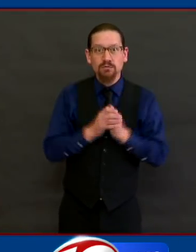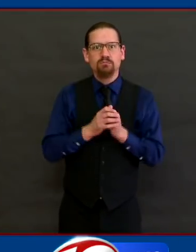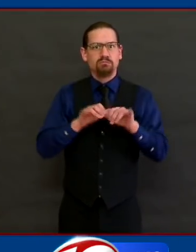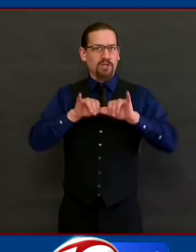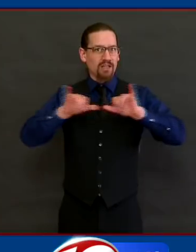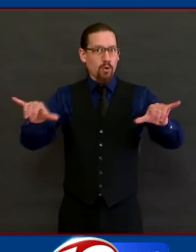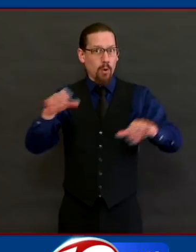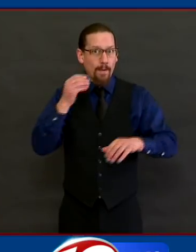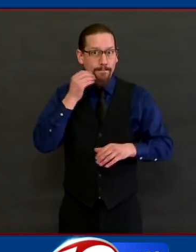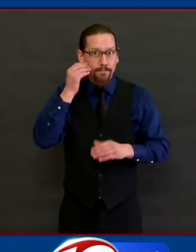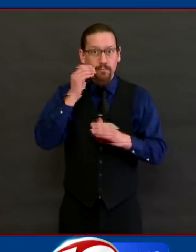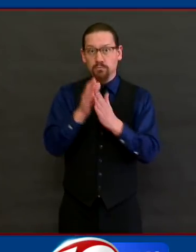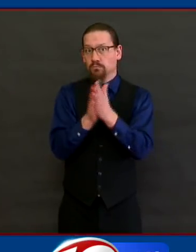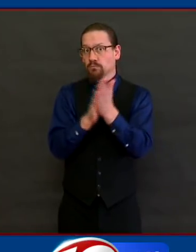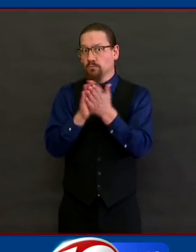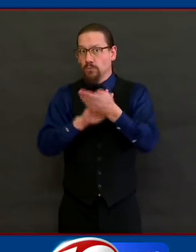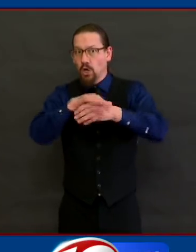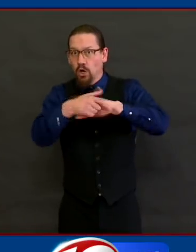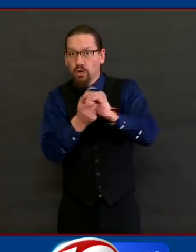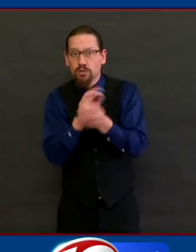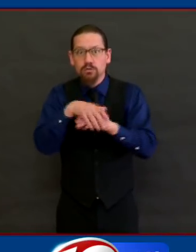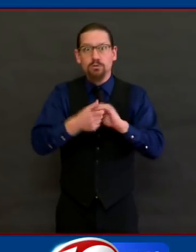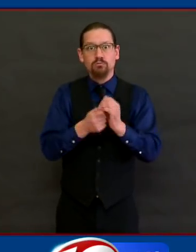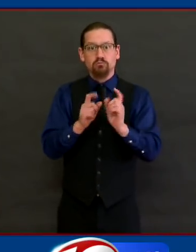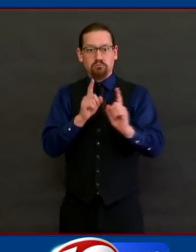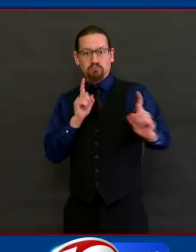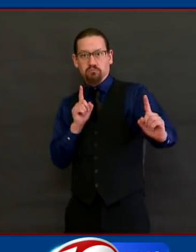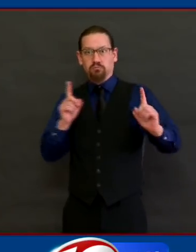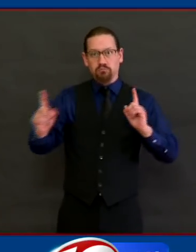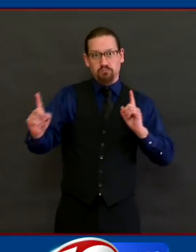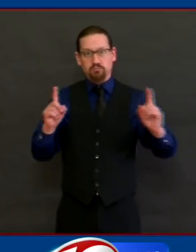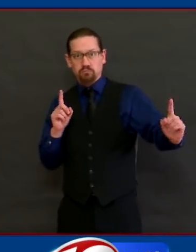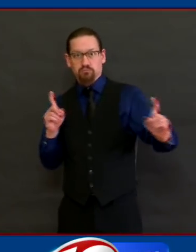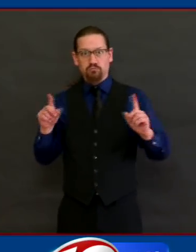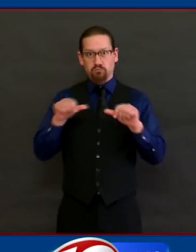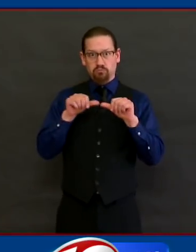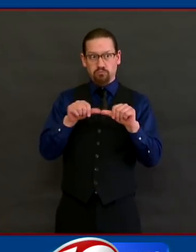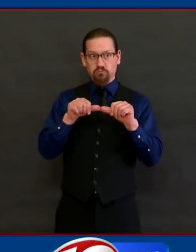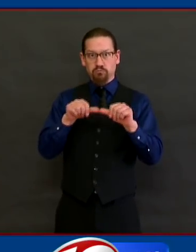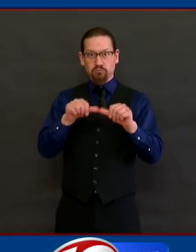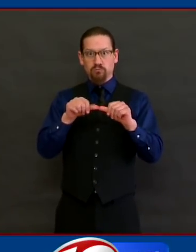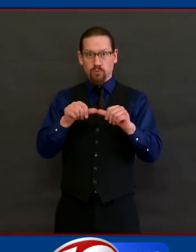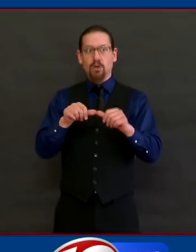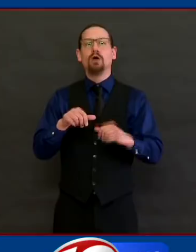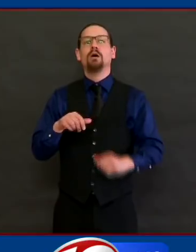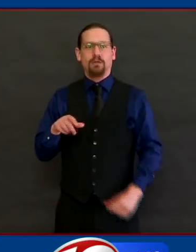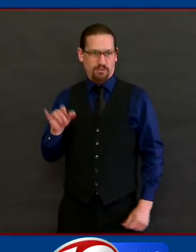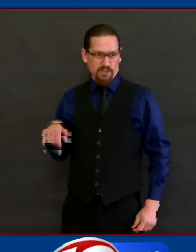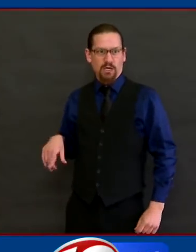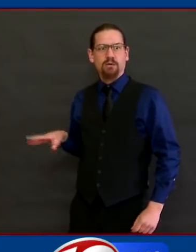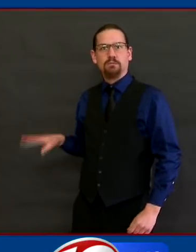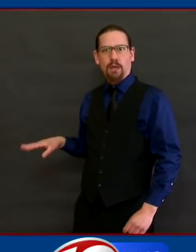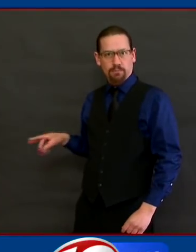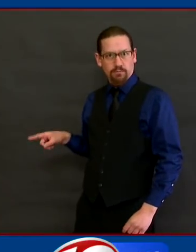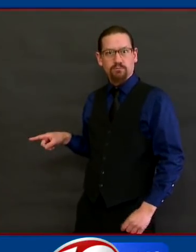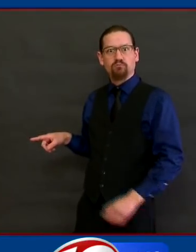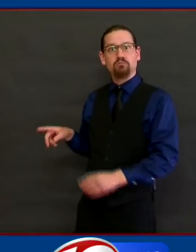STAY-AT-HOME ORDERS, THE MAST WEARING'S AND THE -- MASK WEARING'S AND SOCIAL DISTANCING IS IN PLACE AND WE ARE DOING A